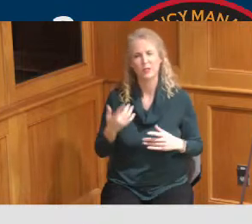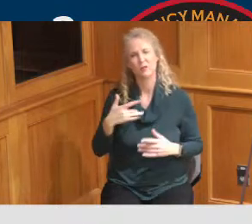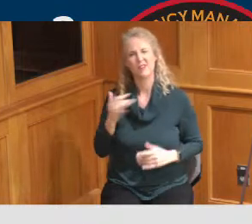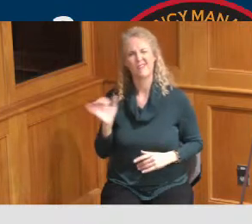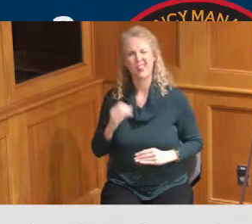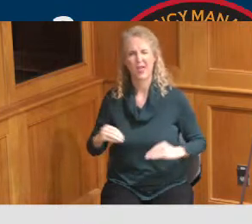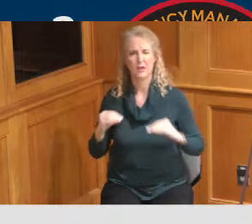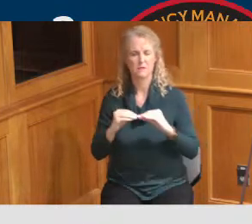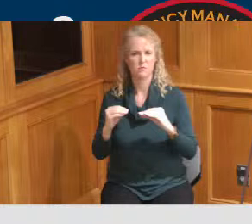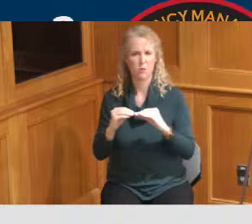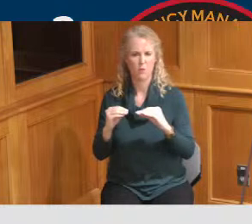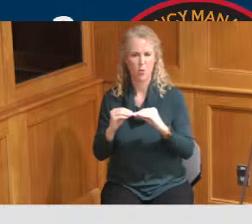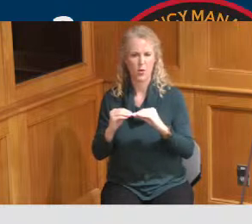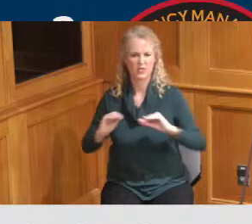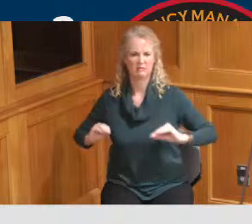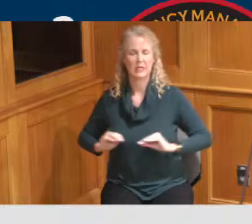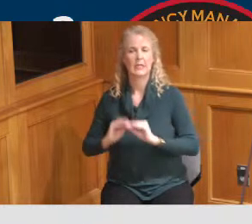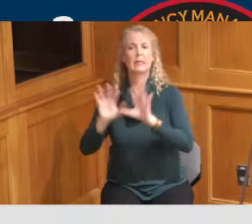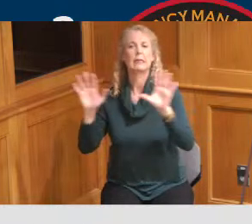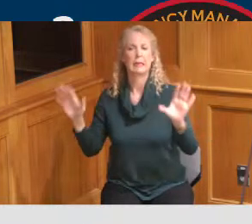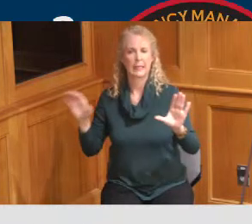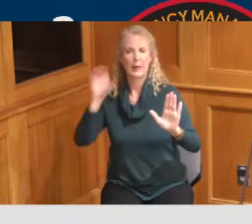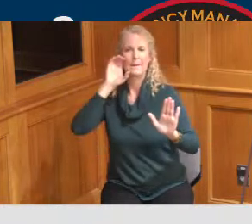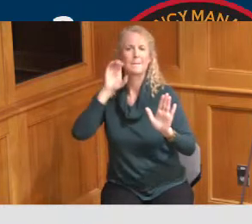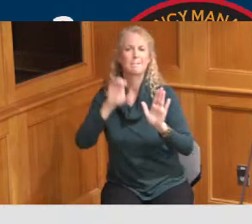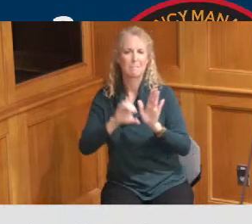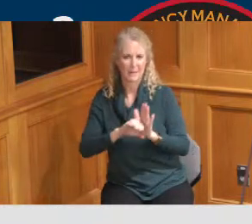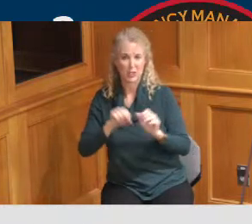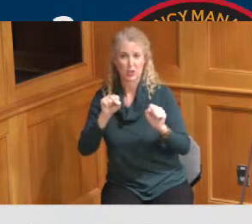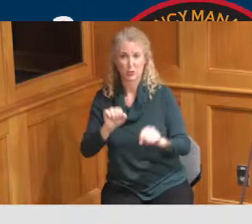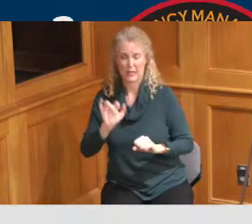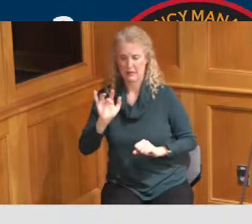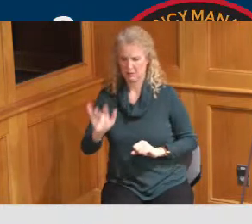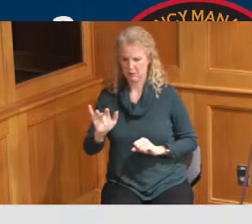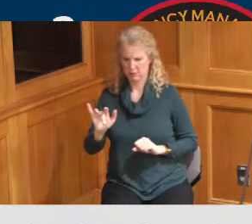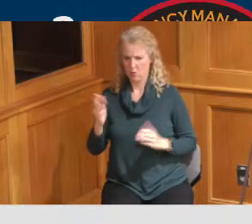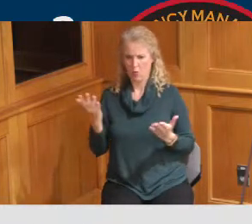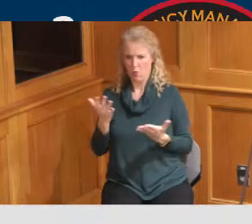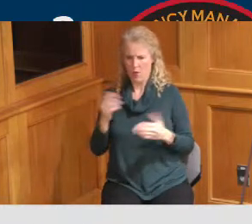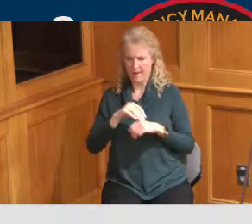on our situation reports we put out so you can go right to it and say what's been impacted housing